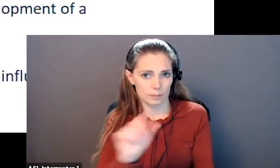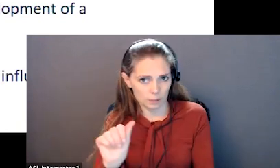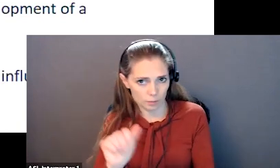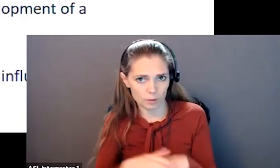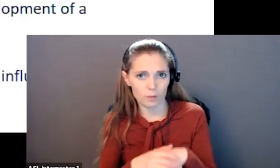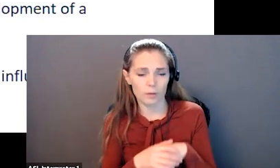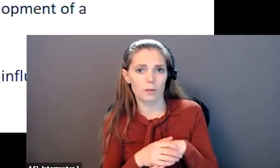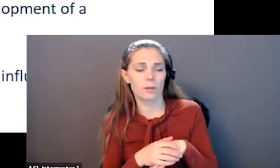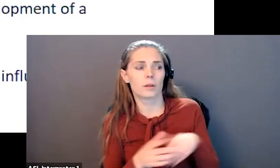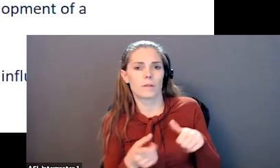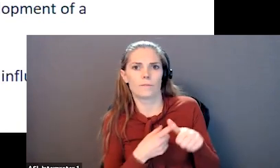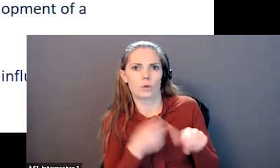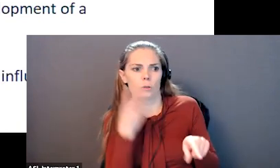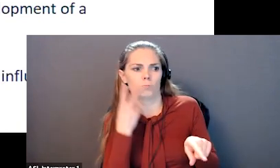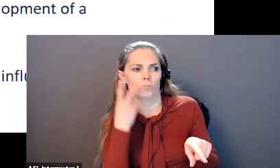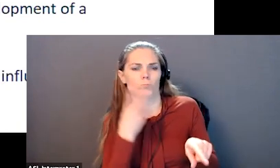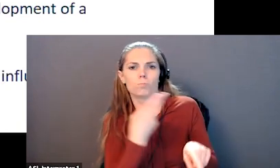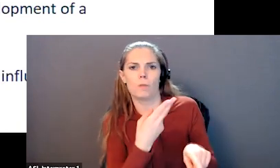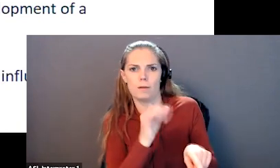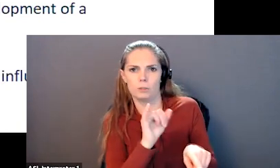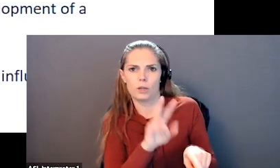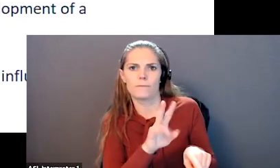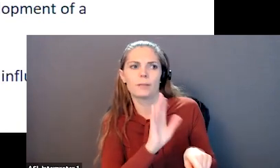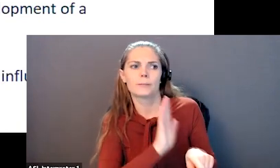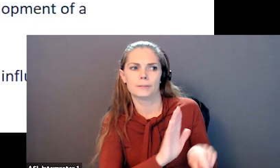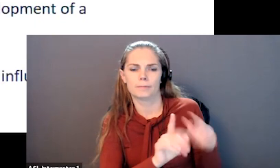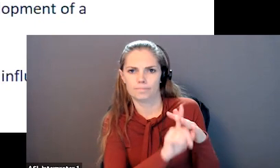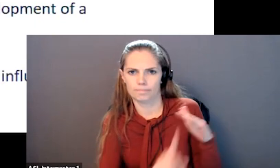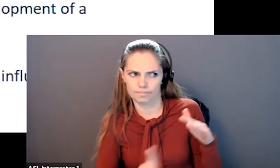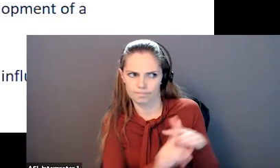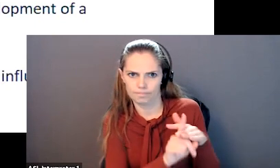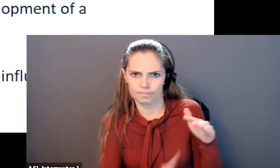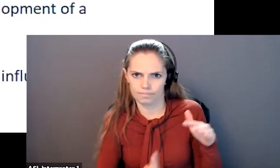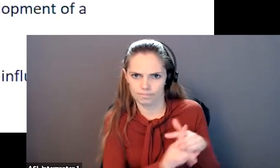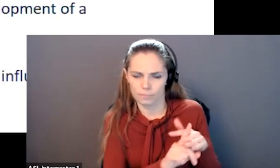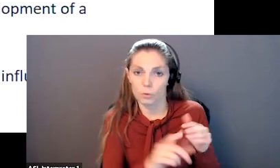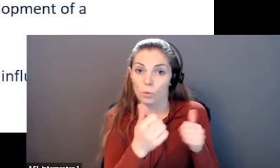Episodic disability refers to any physical, cognitive, mental or emotional health challenges,